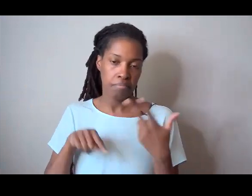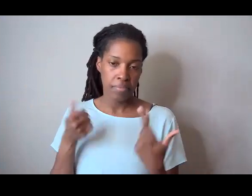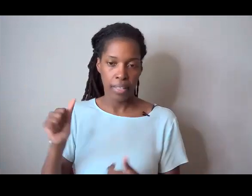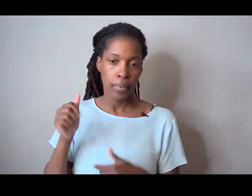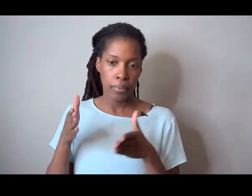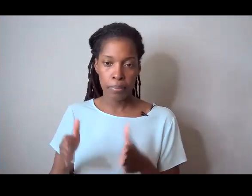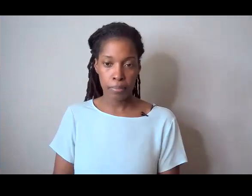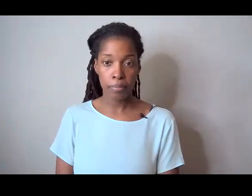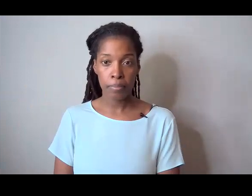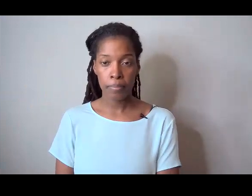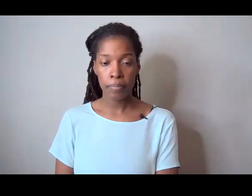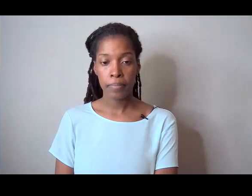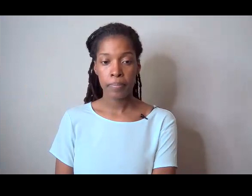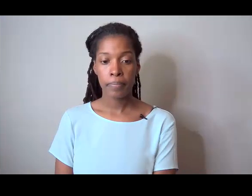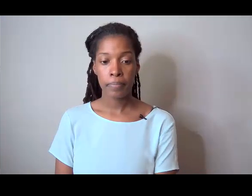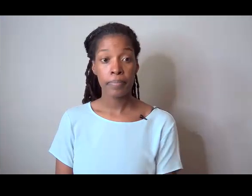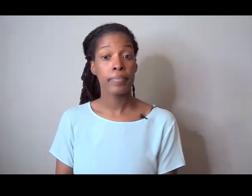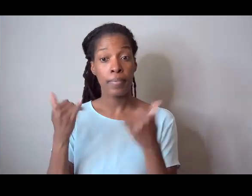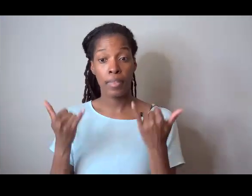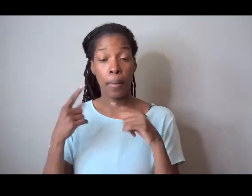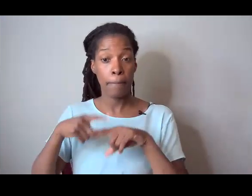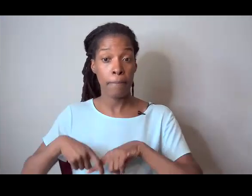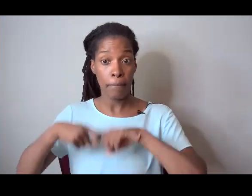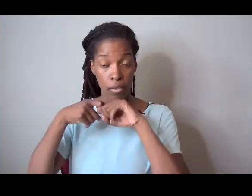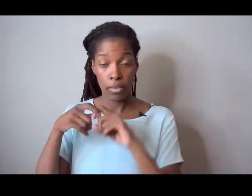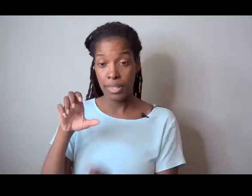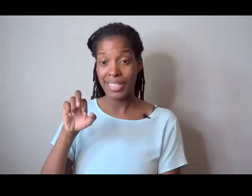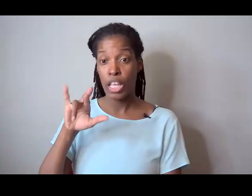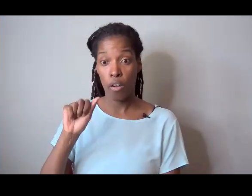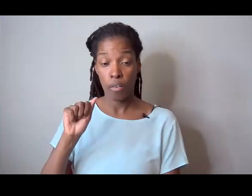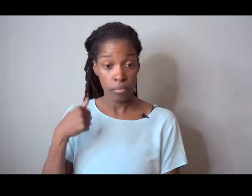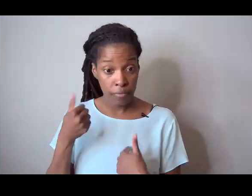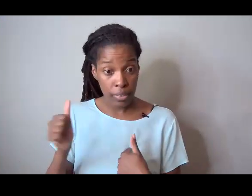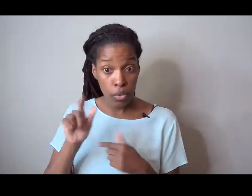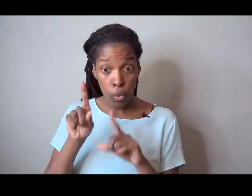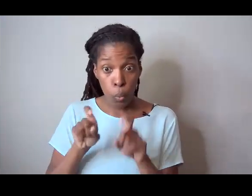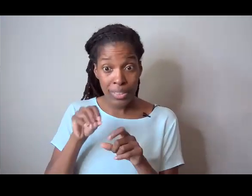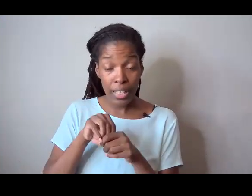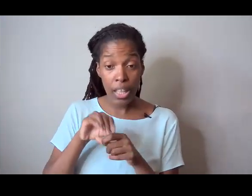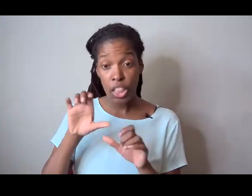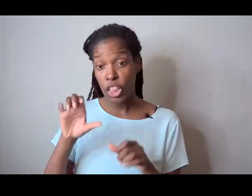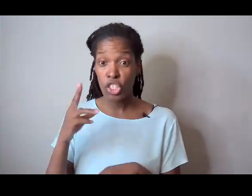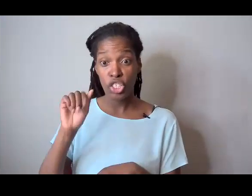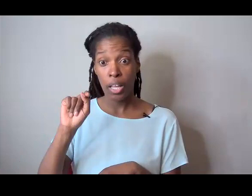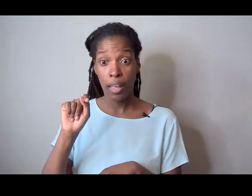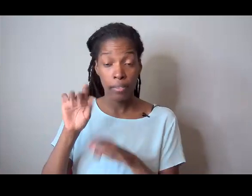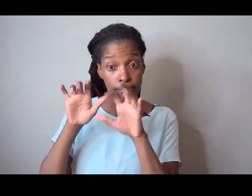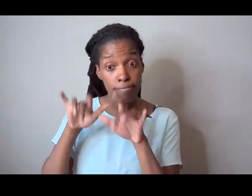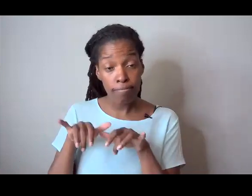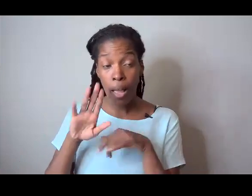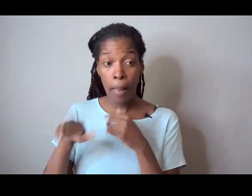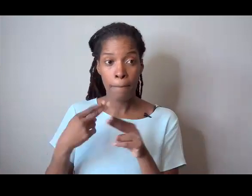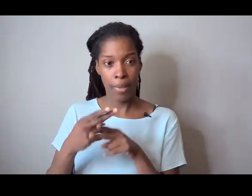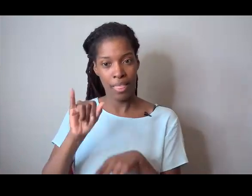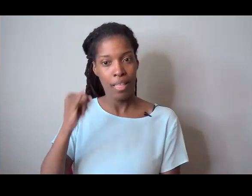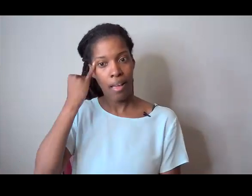Okay. So I'm going to pause and, Ciara, are there any questions in the chatbox?